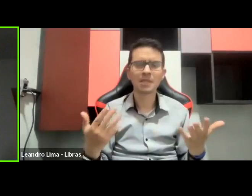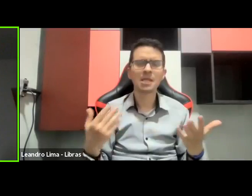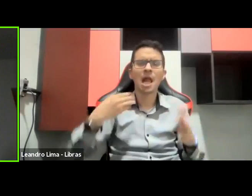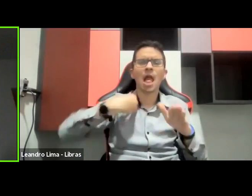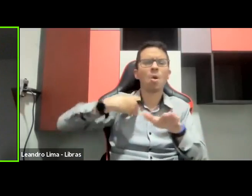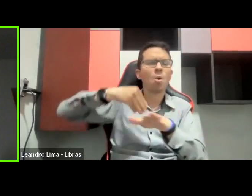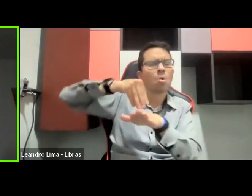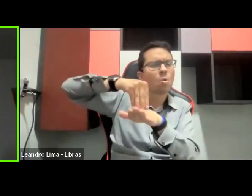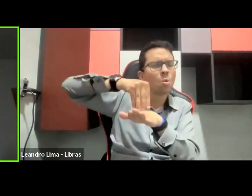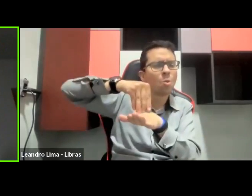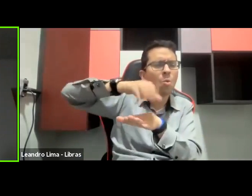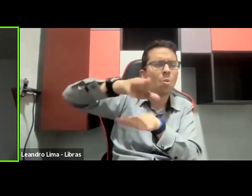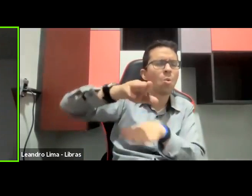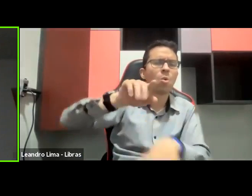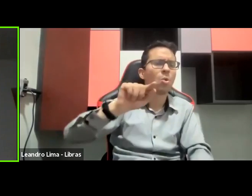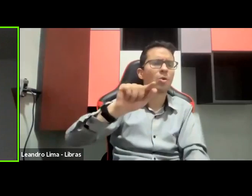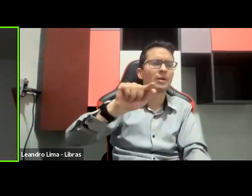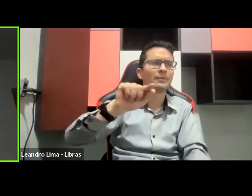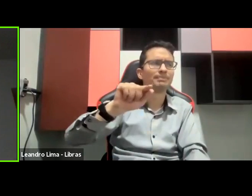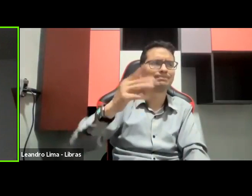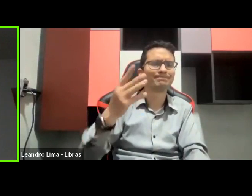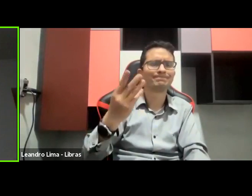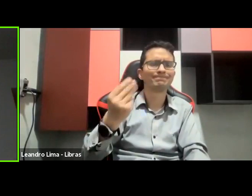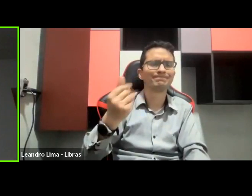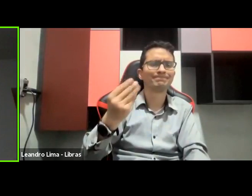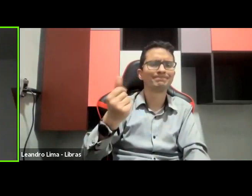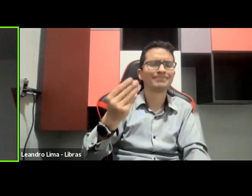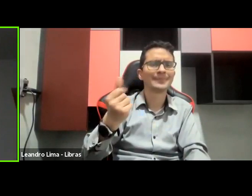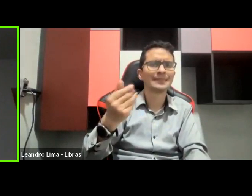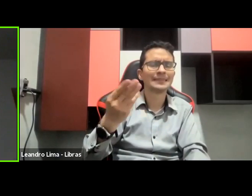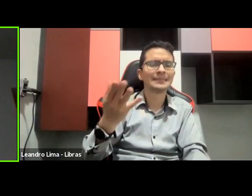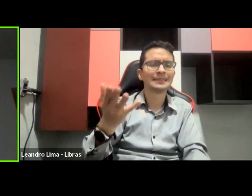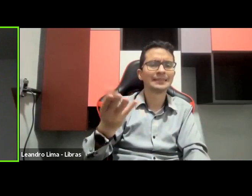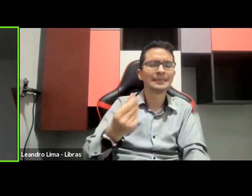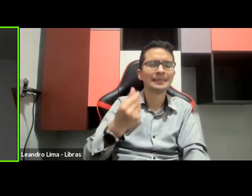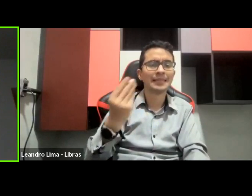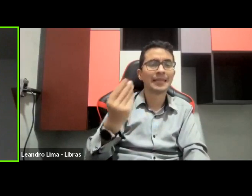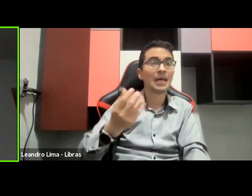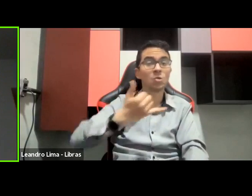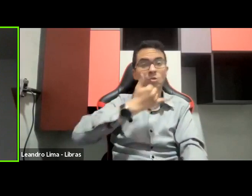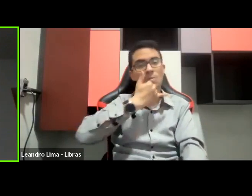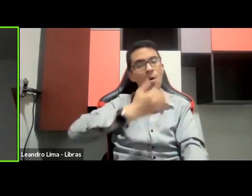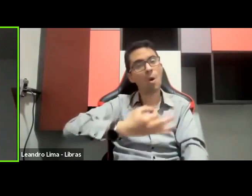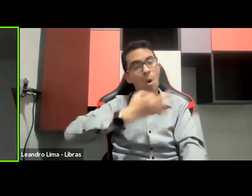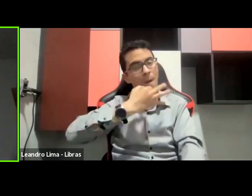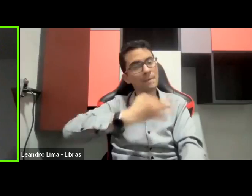What I'm suggesting here that. What I'm suggesting here that I find iPC I find the IPCC seven, eight